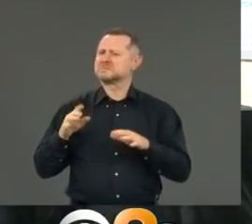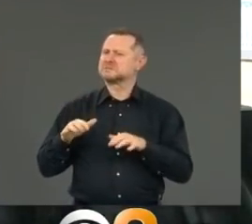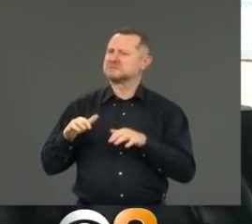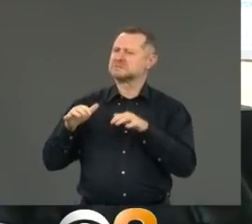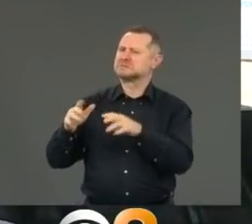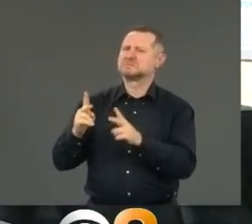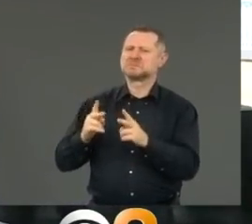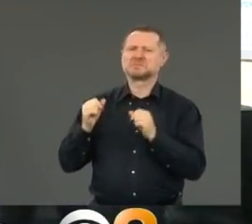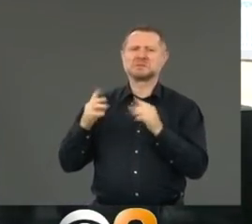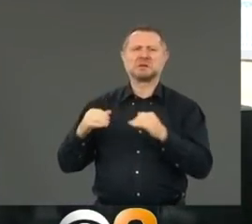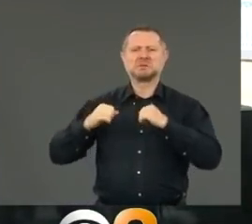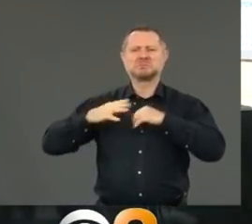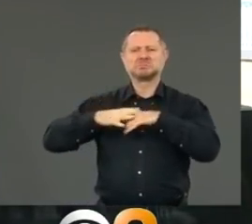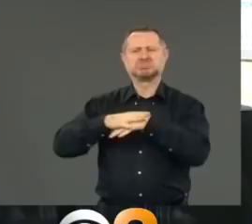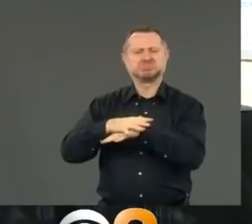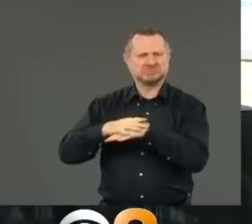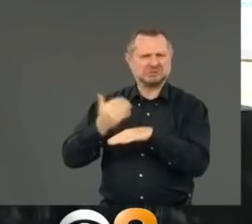Reporter: GOV, A BAR AND